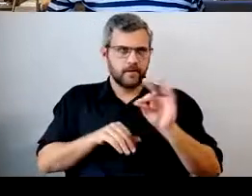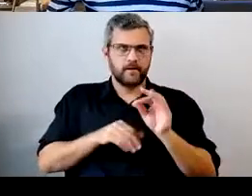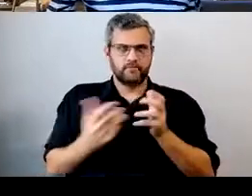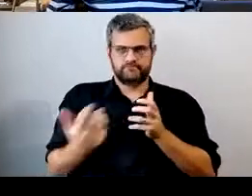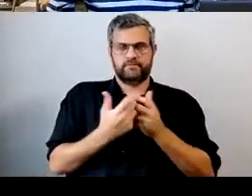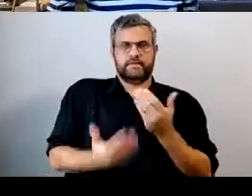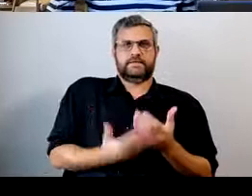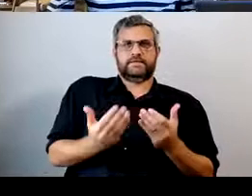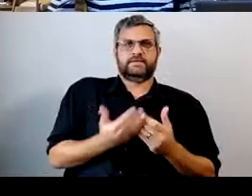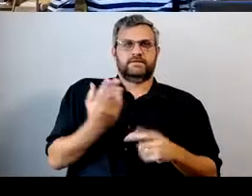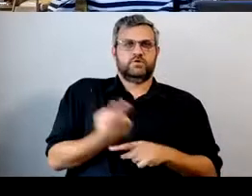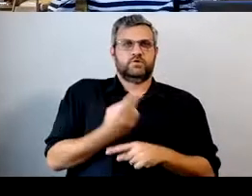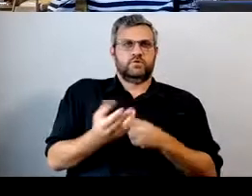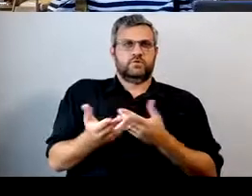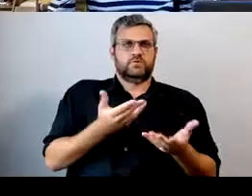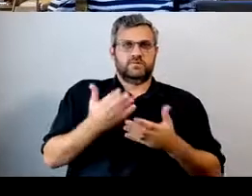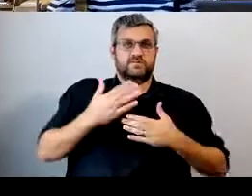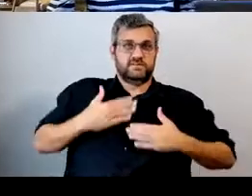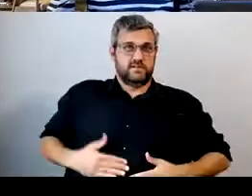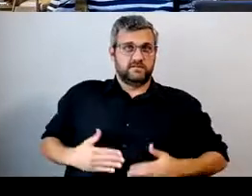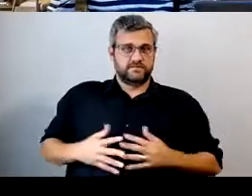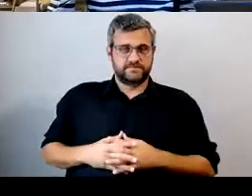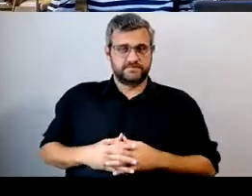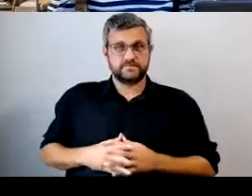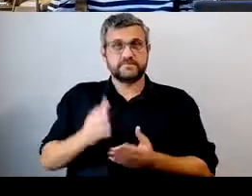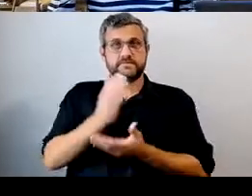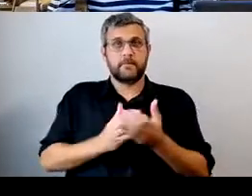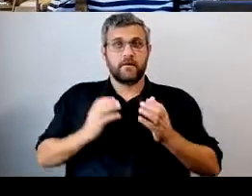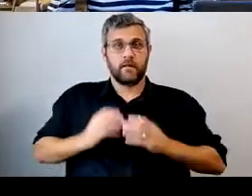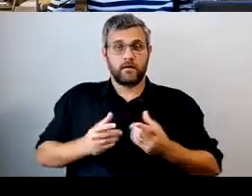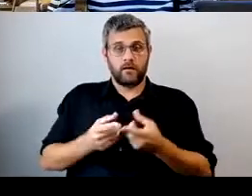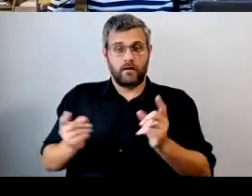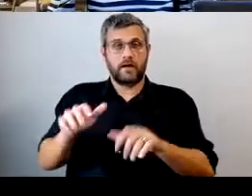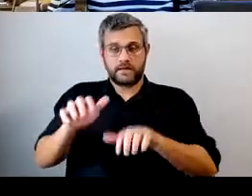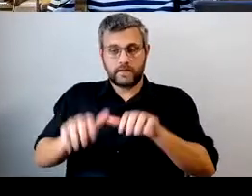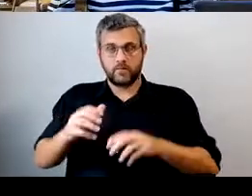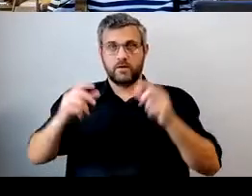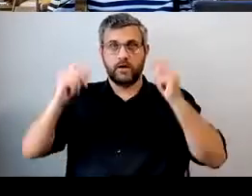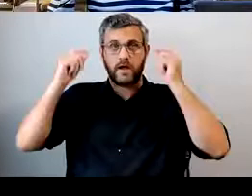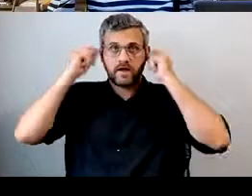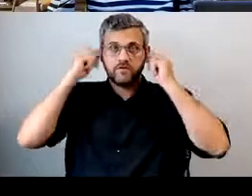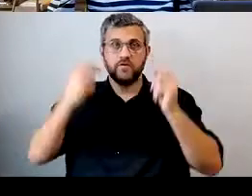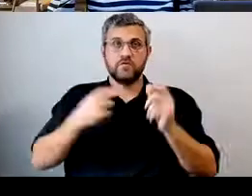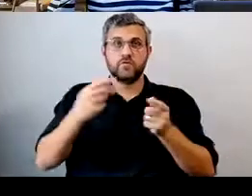for them to interact with physically. For some clients, keyboards, headphones, or voice control methods may